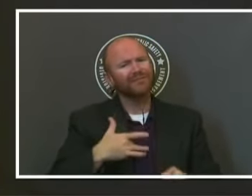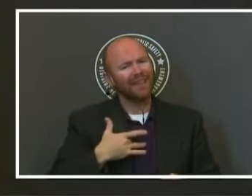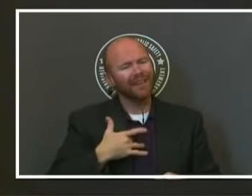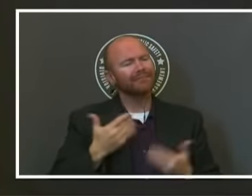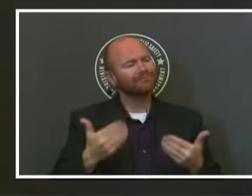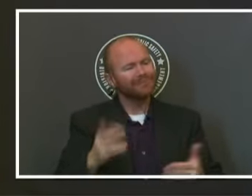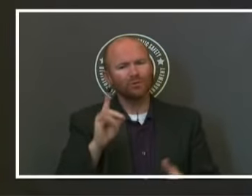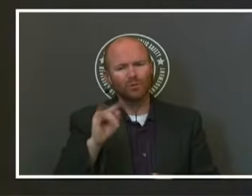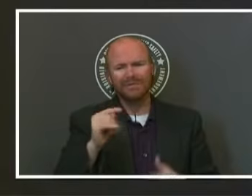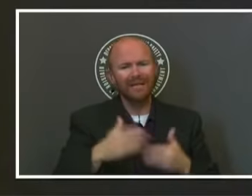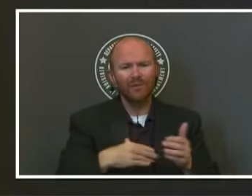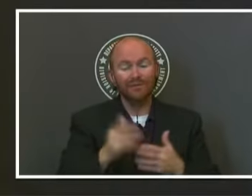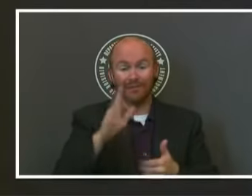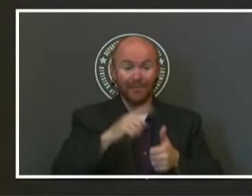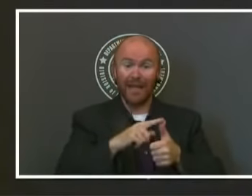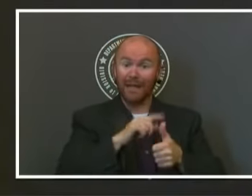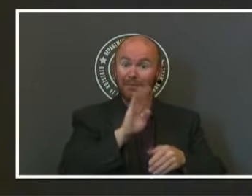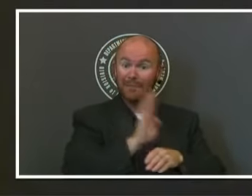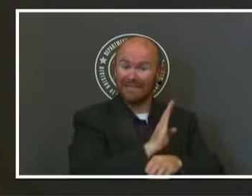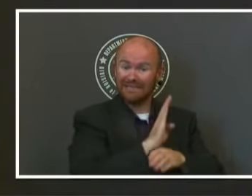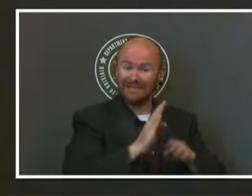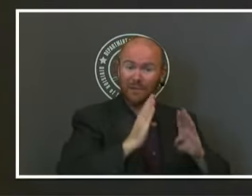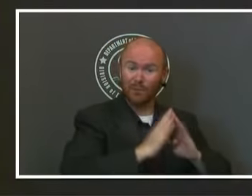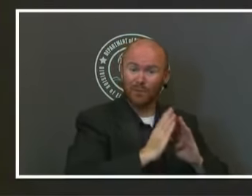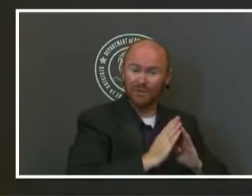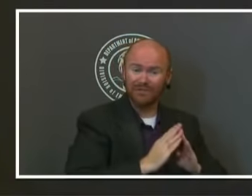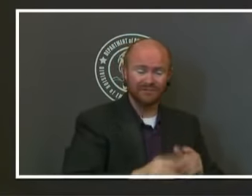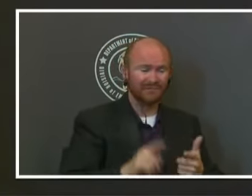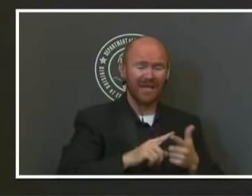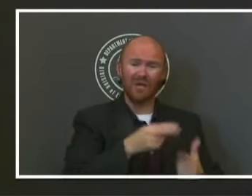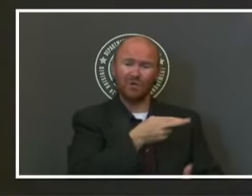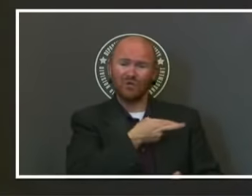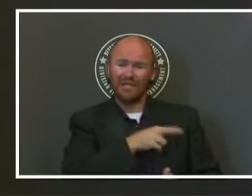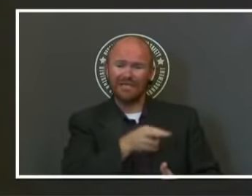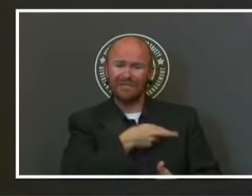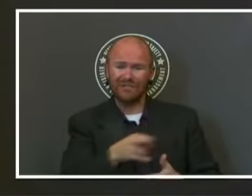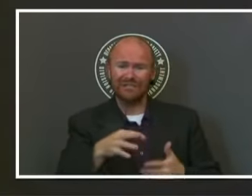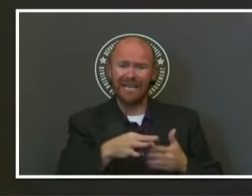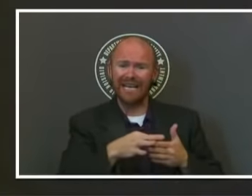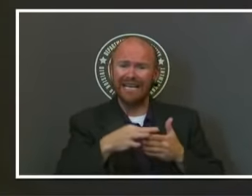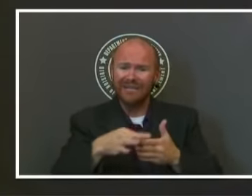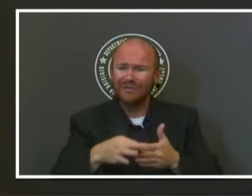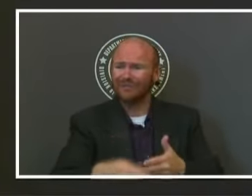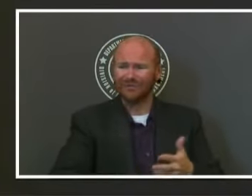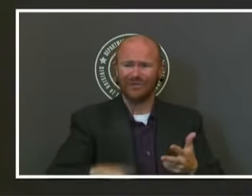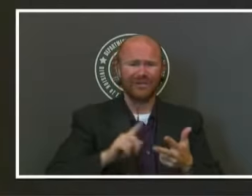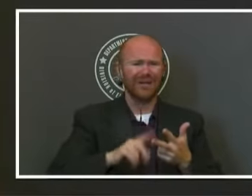wear a mask we had the business committee saying stay safe